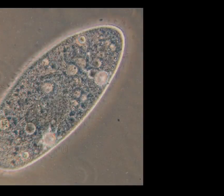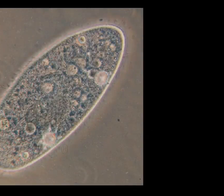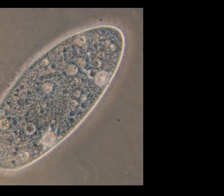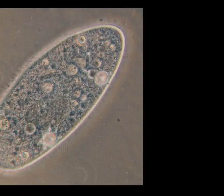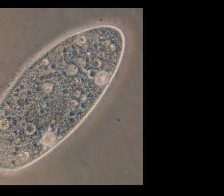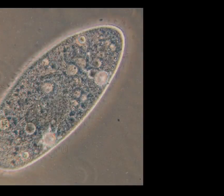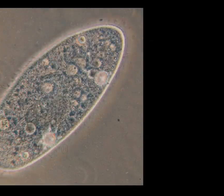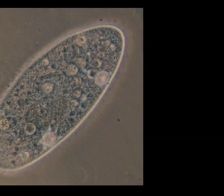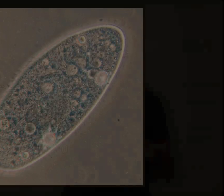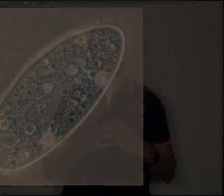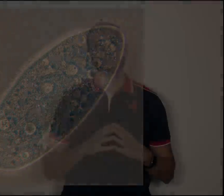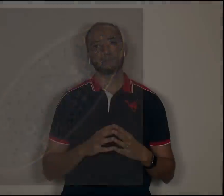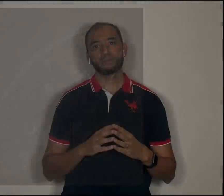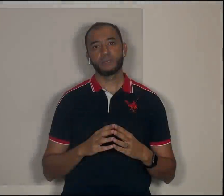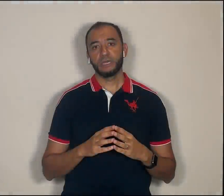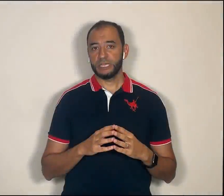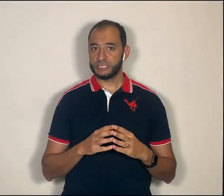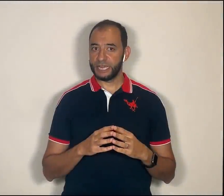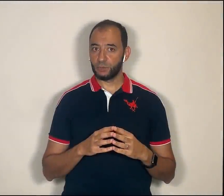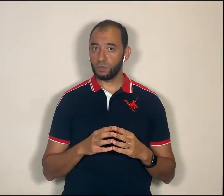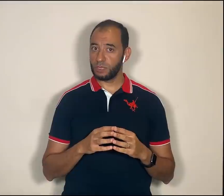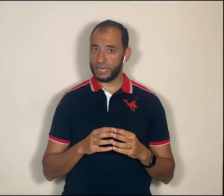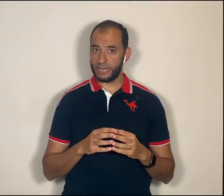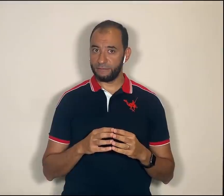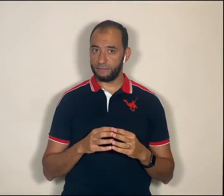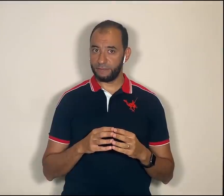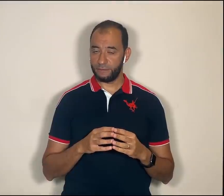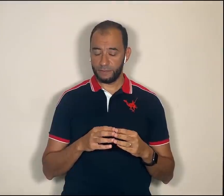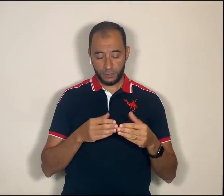a necessary prediction, is that we will have